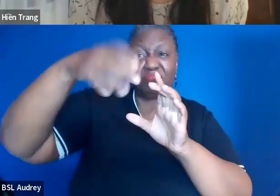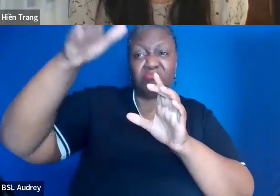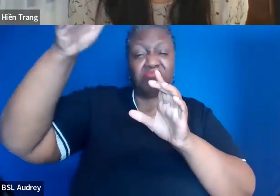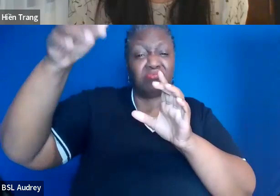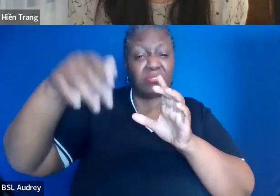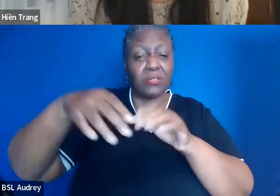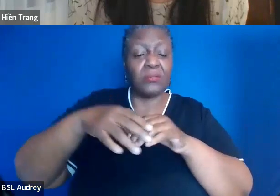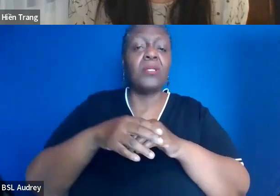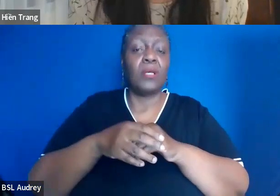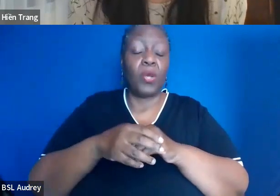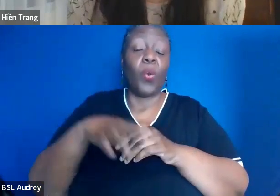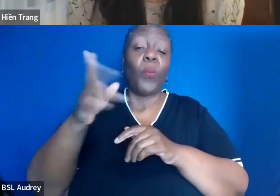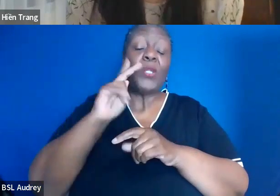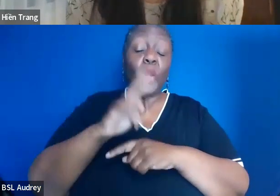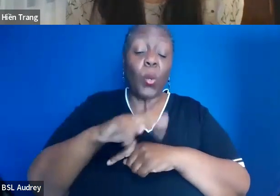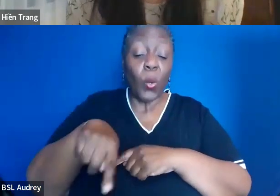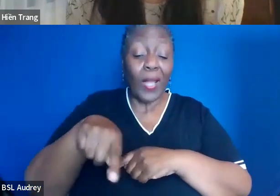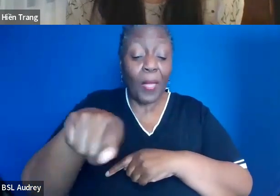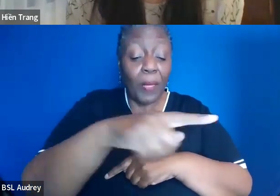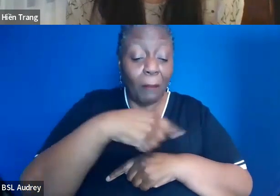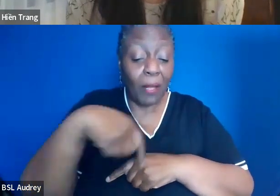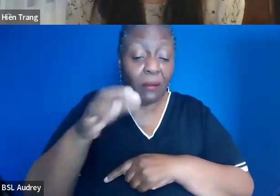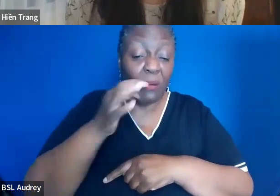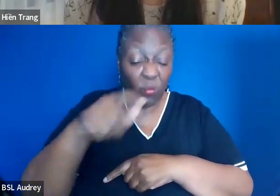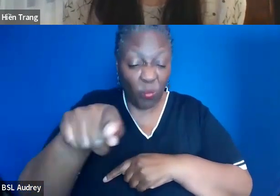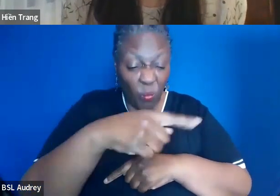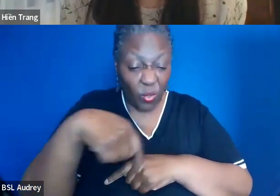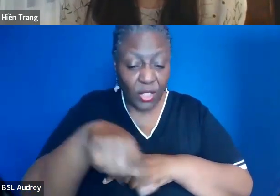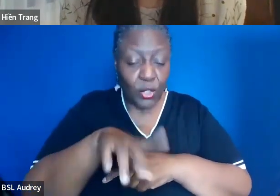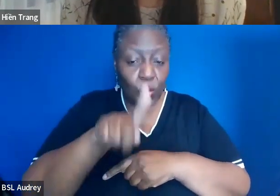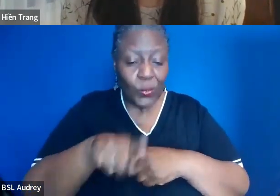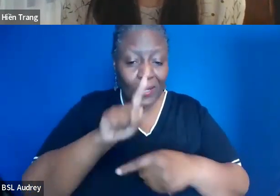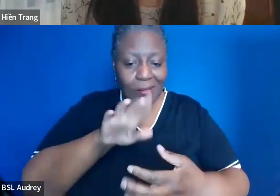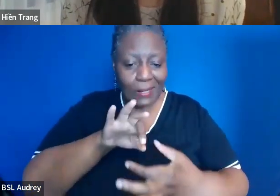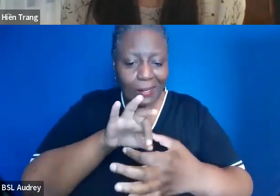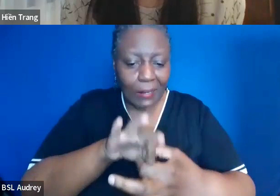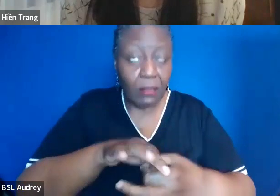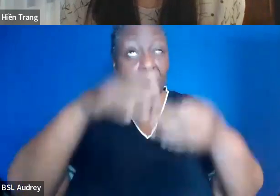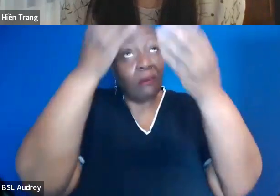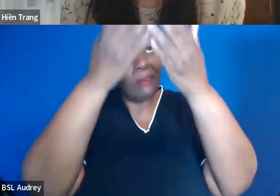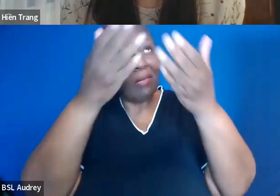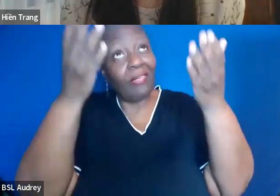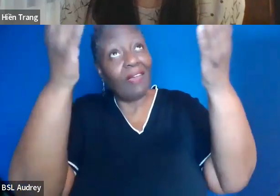and looking at that just sees the interconnectedness of heaven and earth and